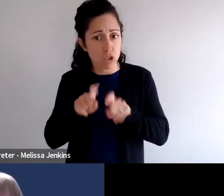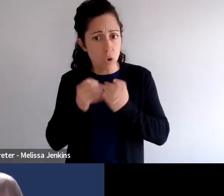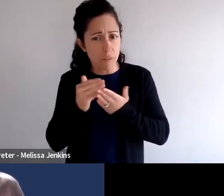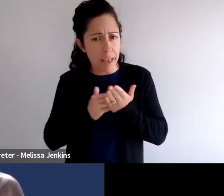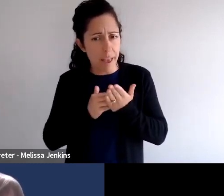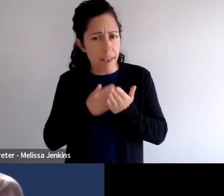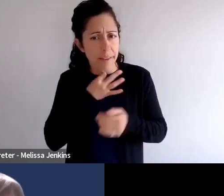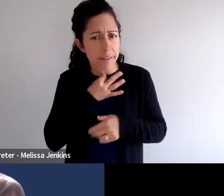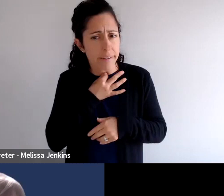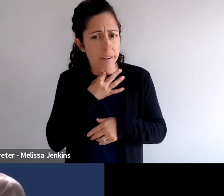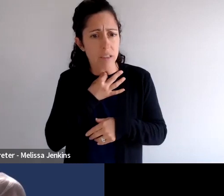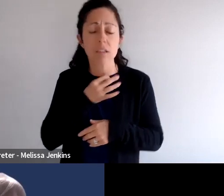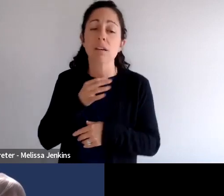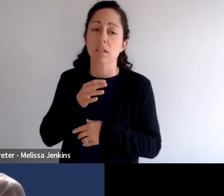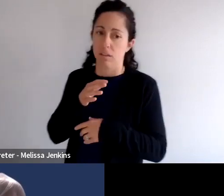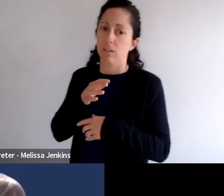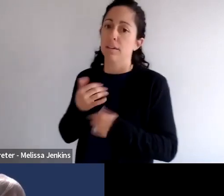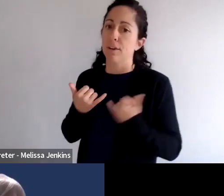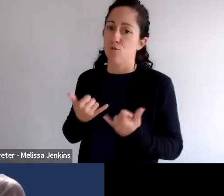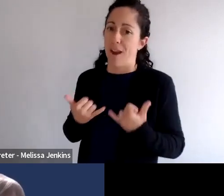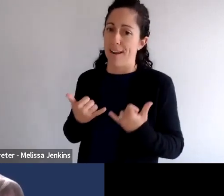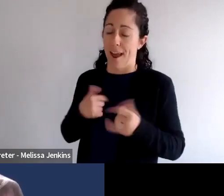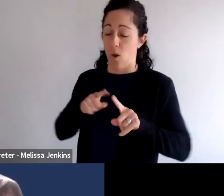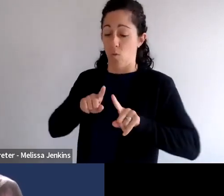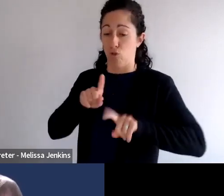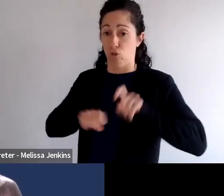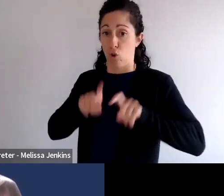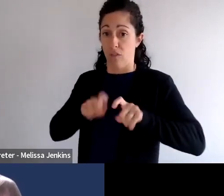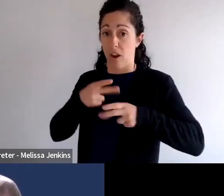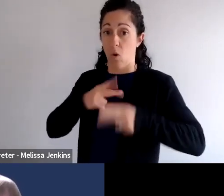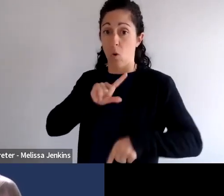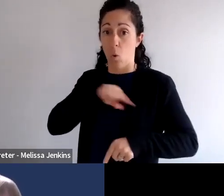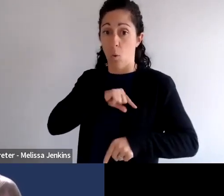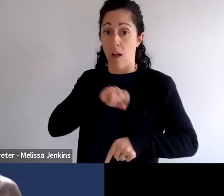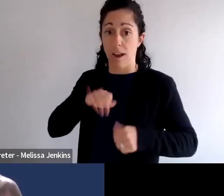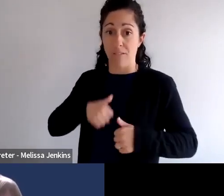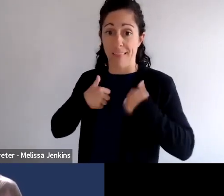we have a pretty broad quality of life survey but we will have mental health surveys